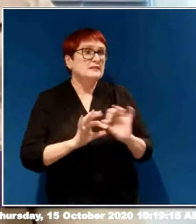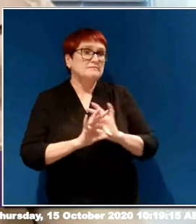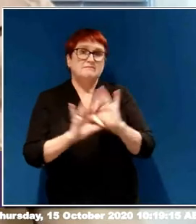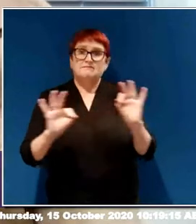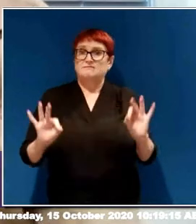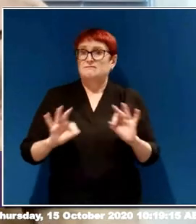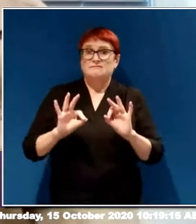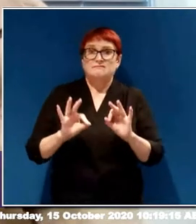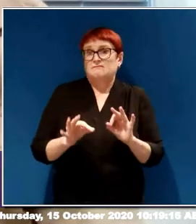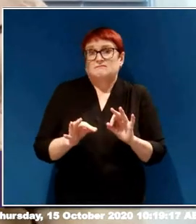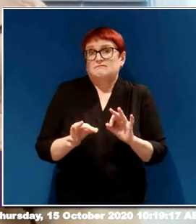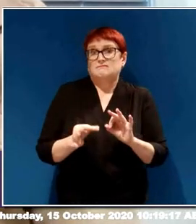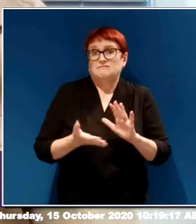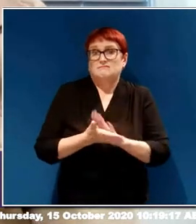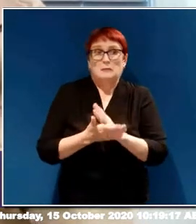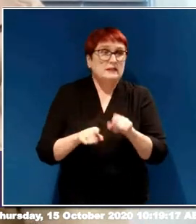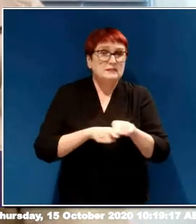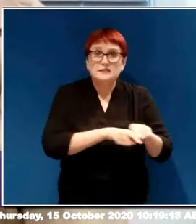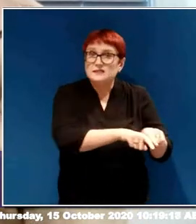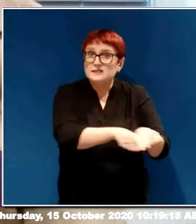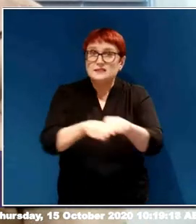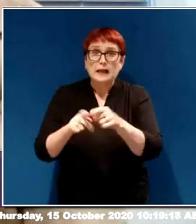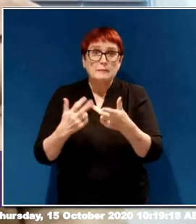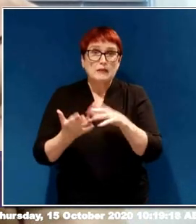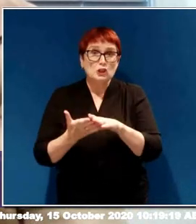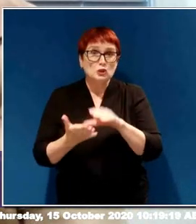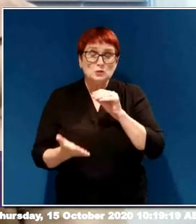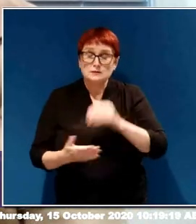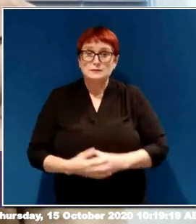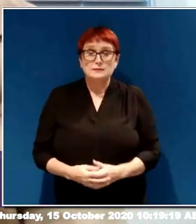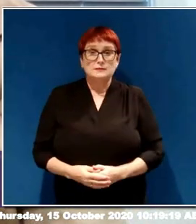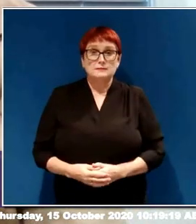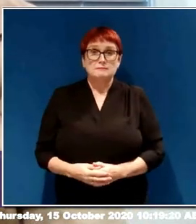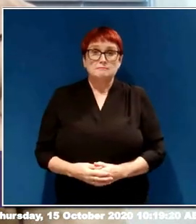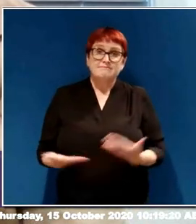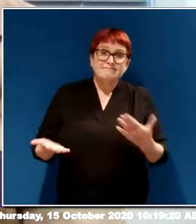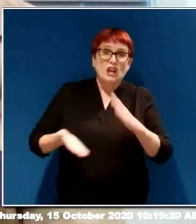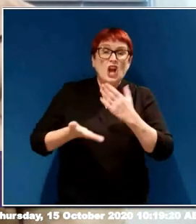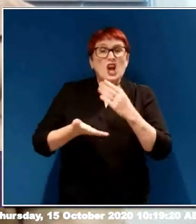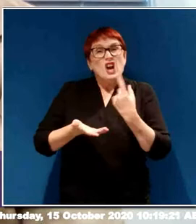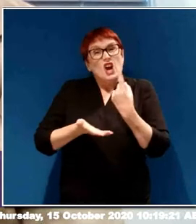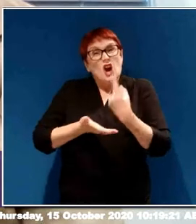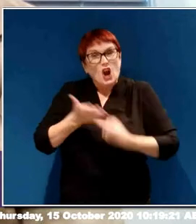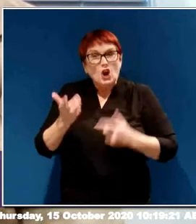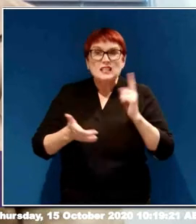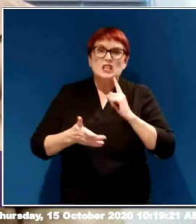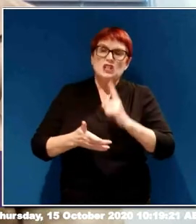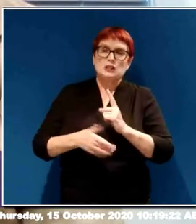It was just the fact that, you know, he was naughty in their eyes. Yes.